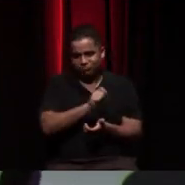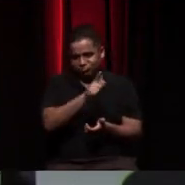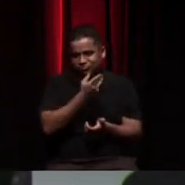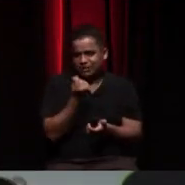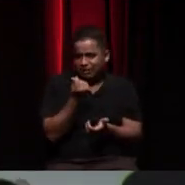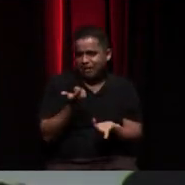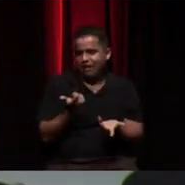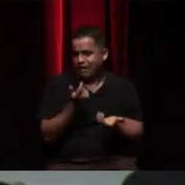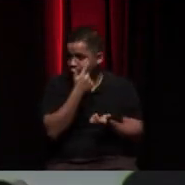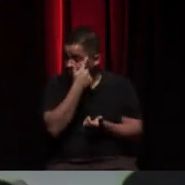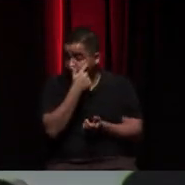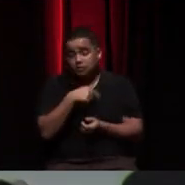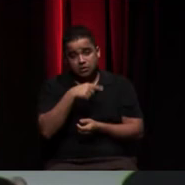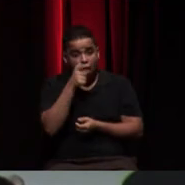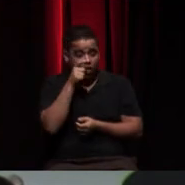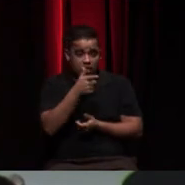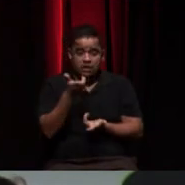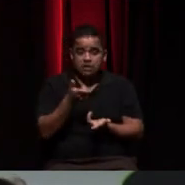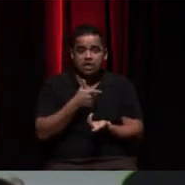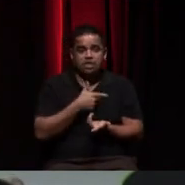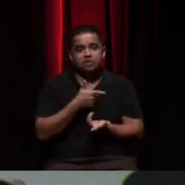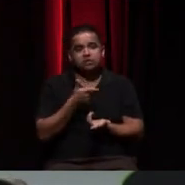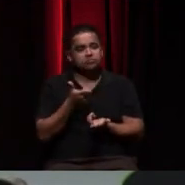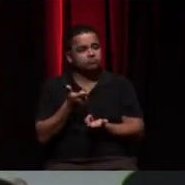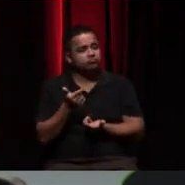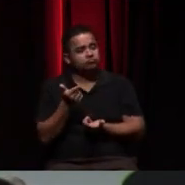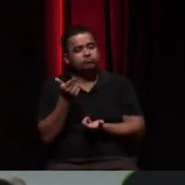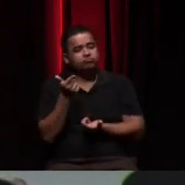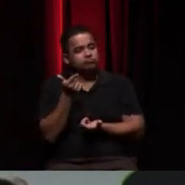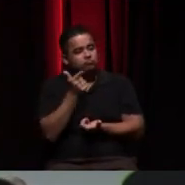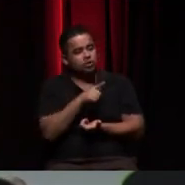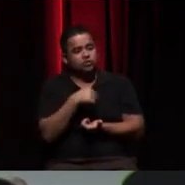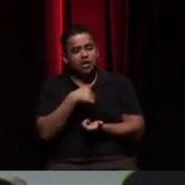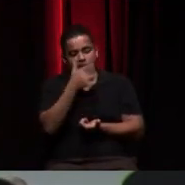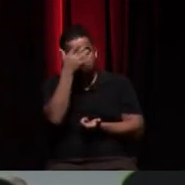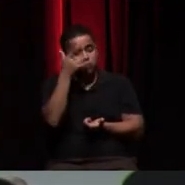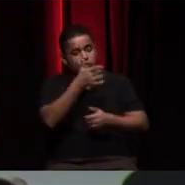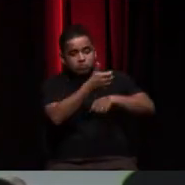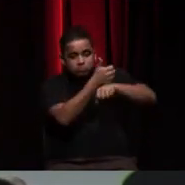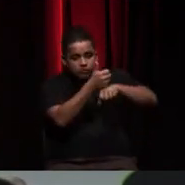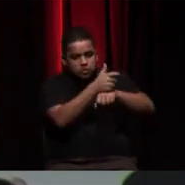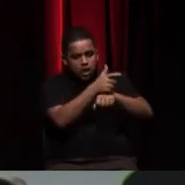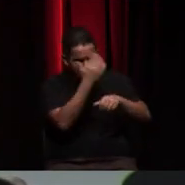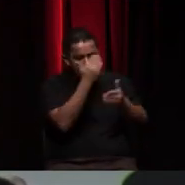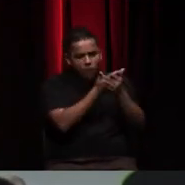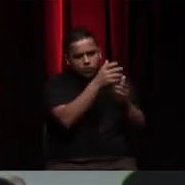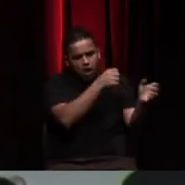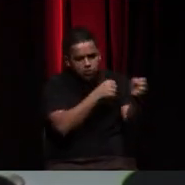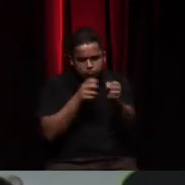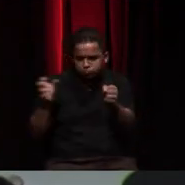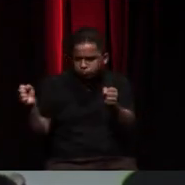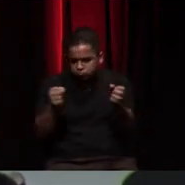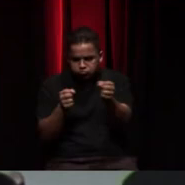That is interesting. One can use professionals you trust to do both things,